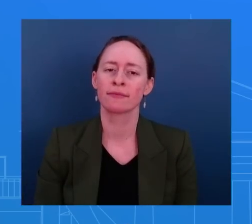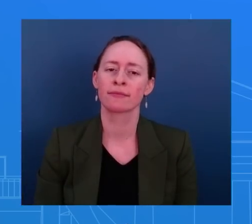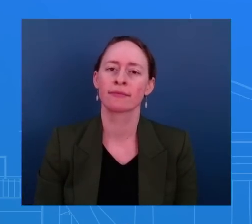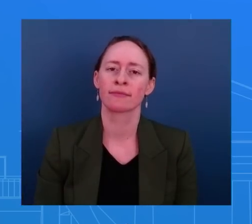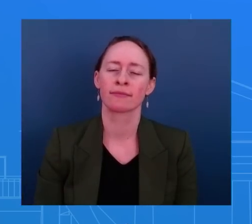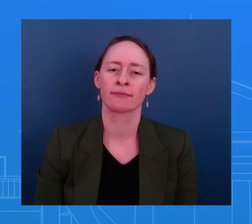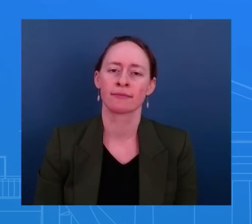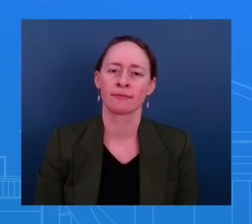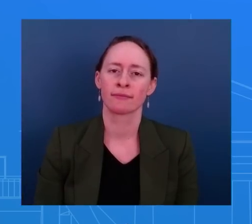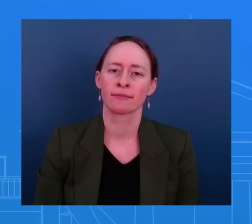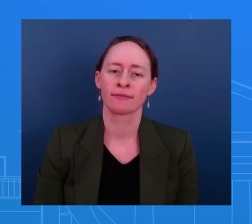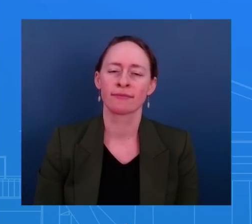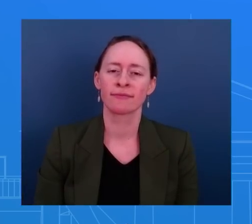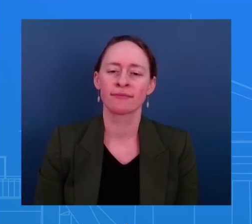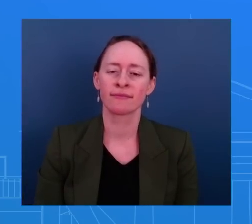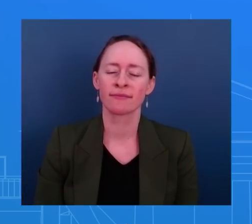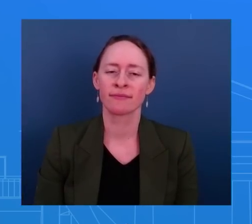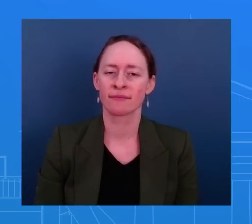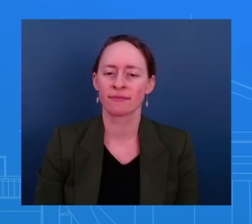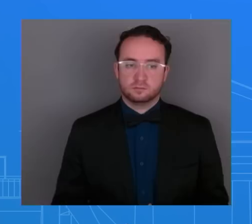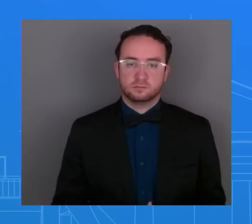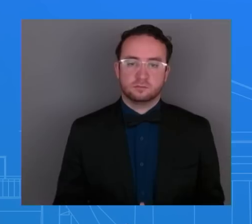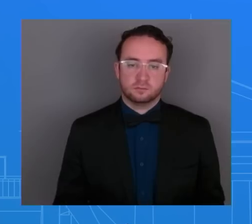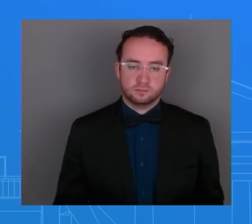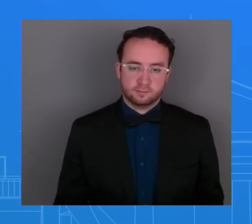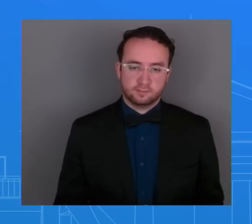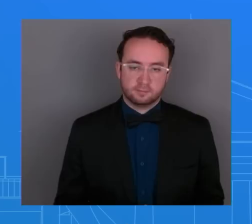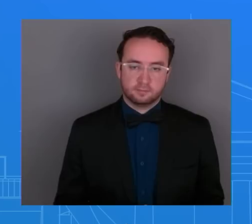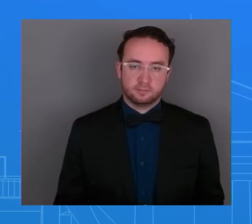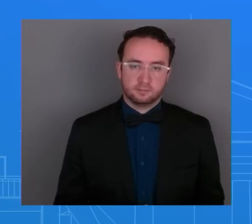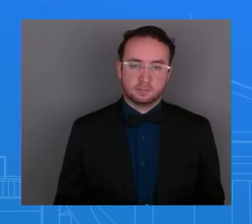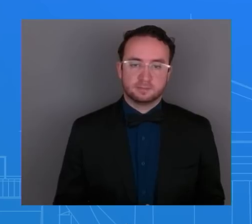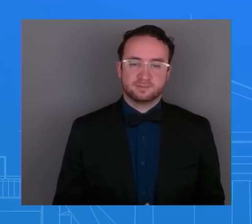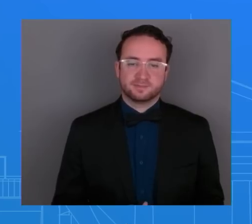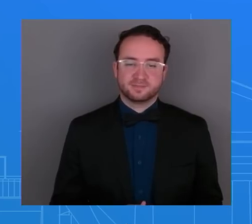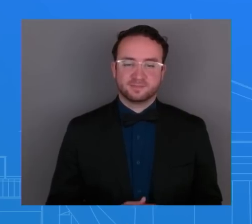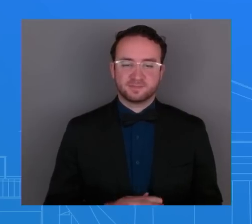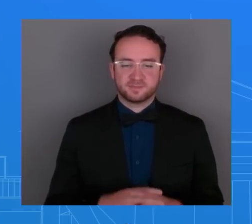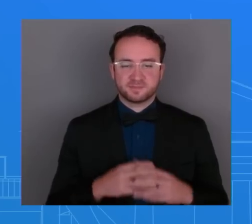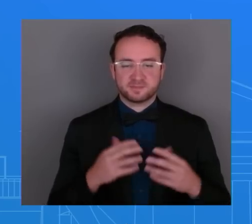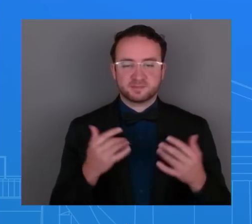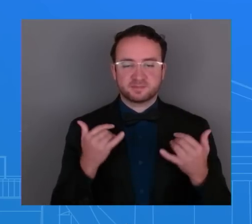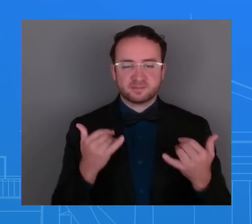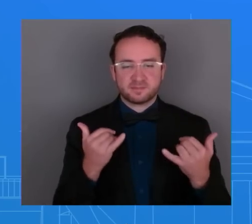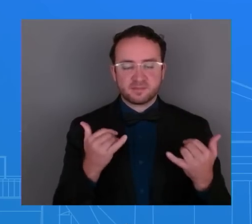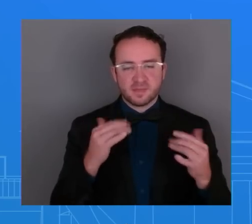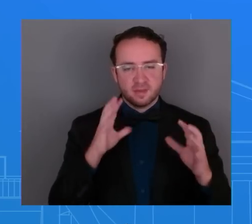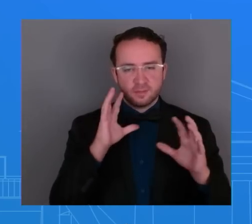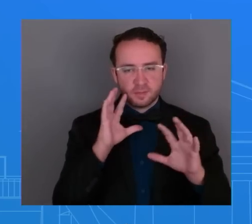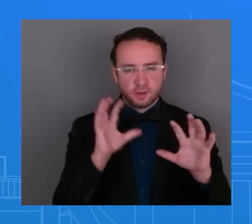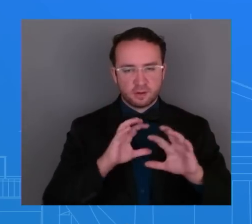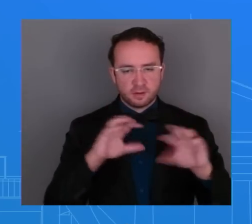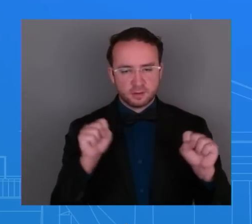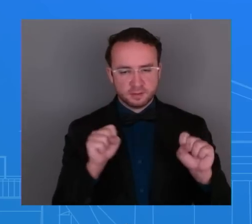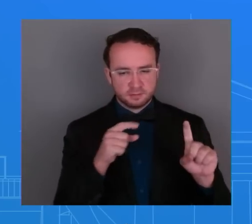And I wonder: How is the White House, how is the president thinking about how he spends that time now that he's no longer running for reelection?